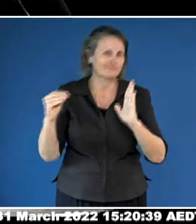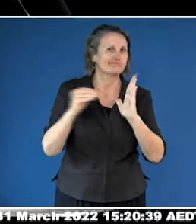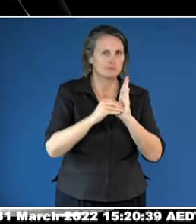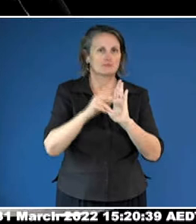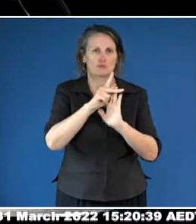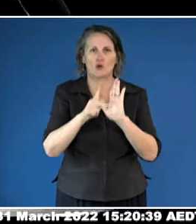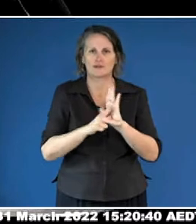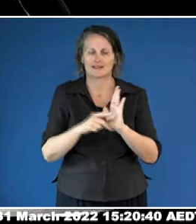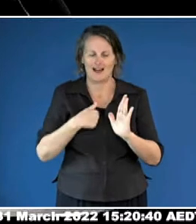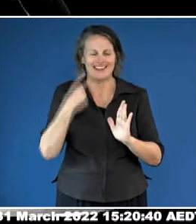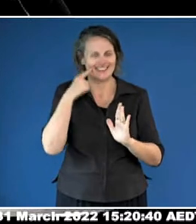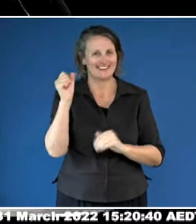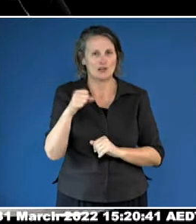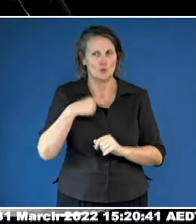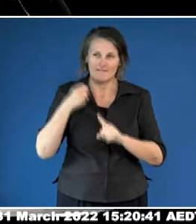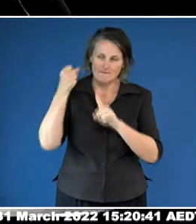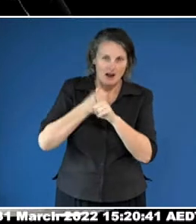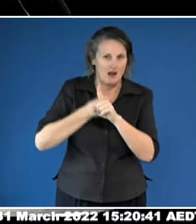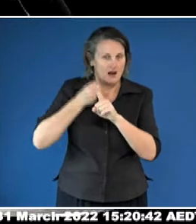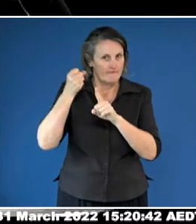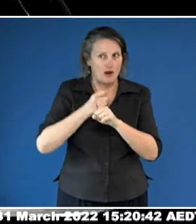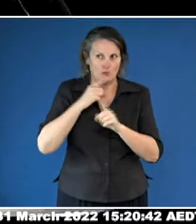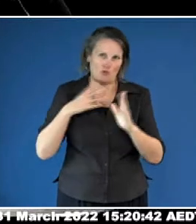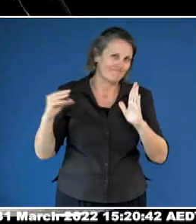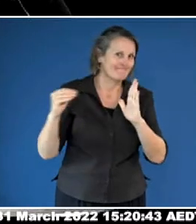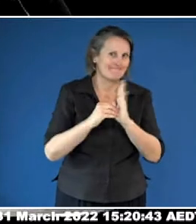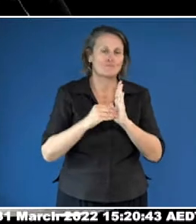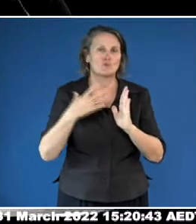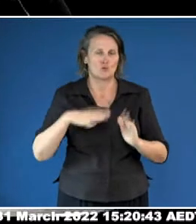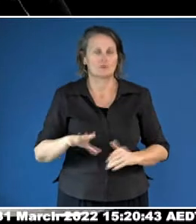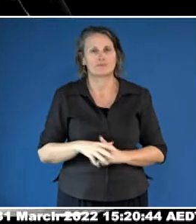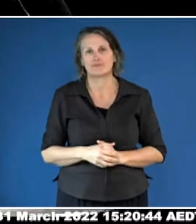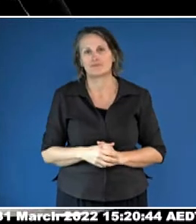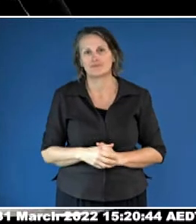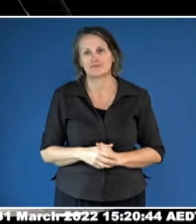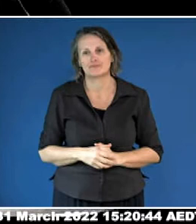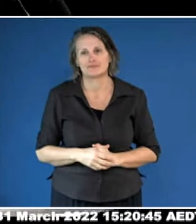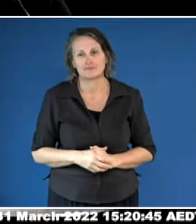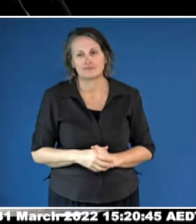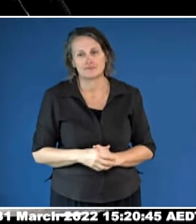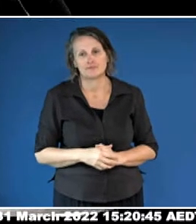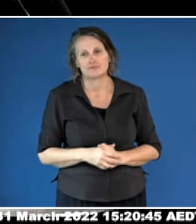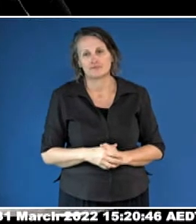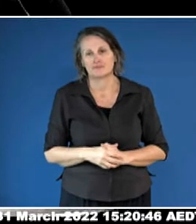Certainly, we have fought very, very hard. Yes. And can I ask just a quick one more.